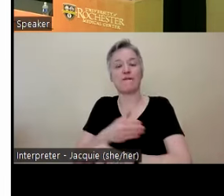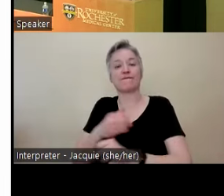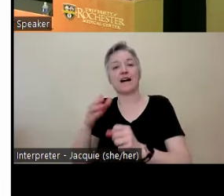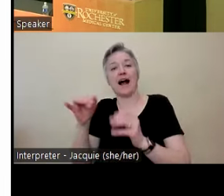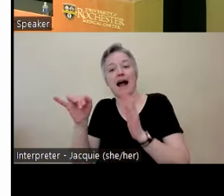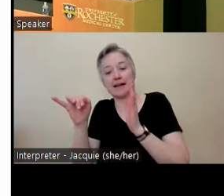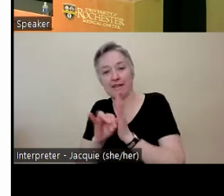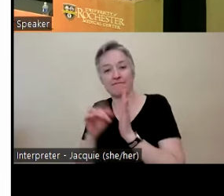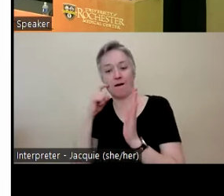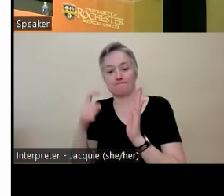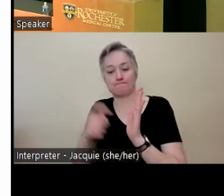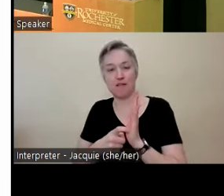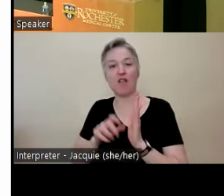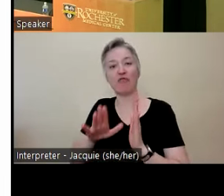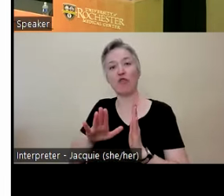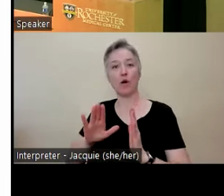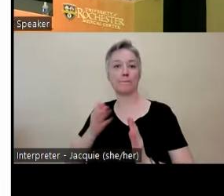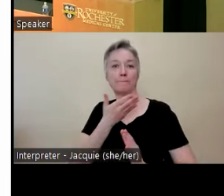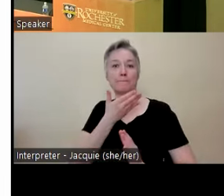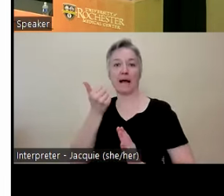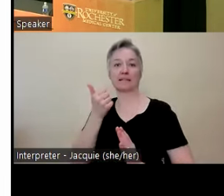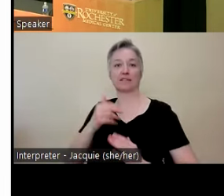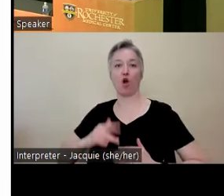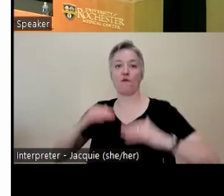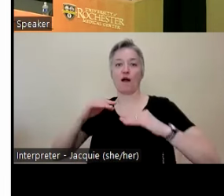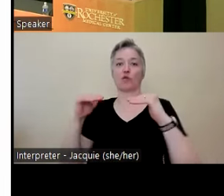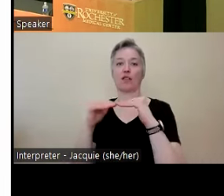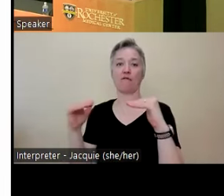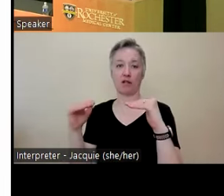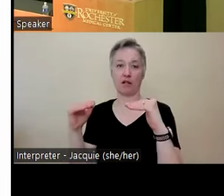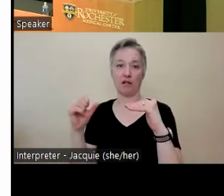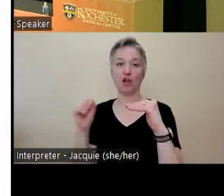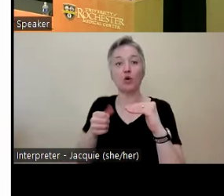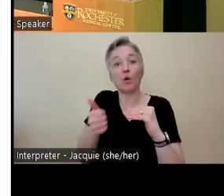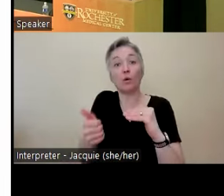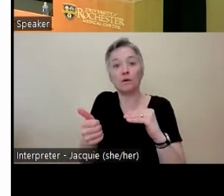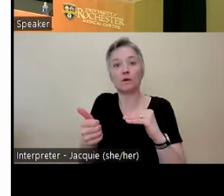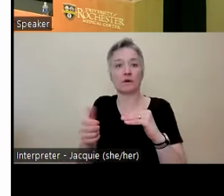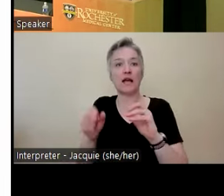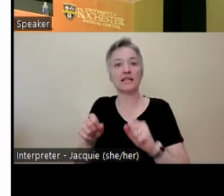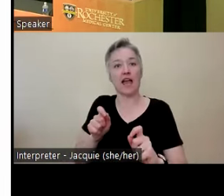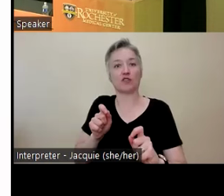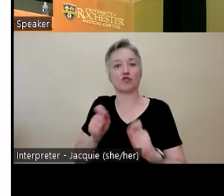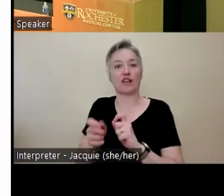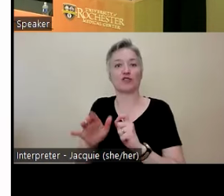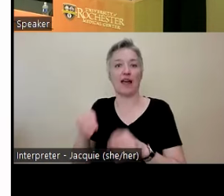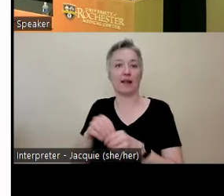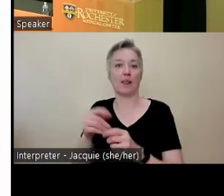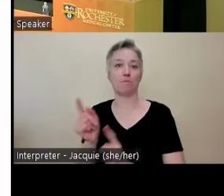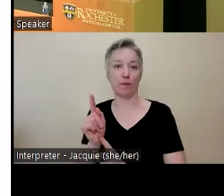optimal level of arousal is so they can flexibly alter that in the moment using those strategies I